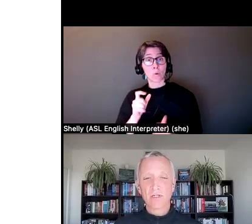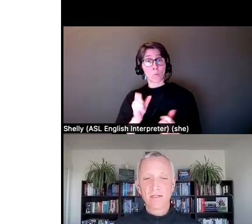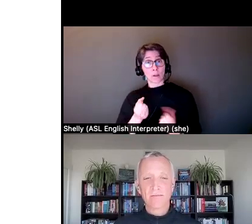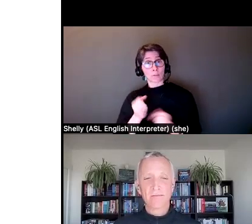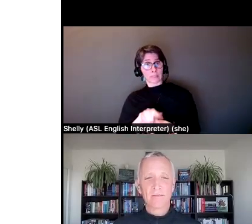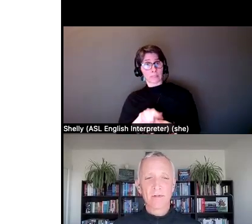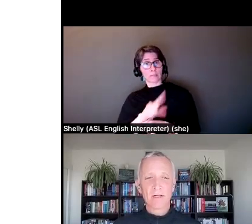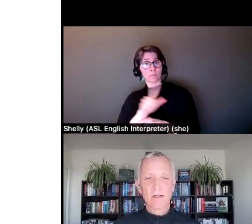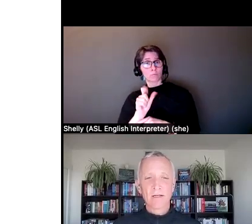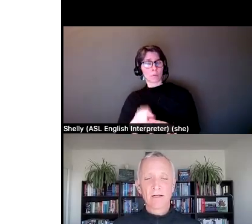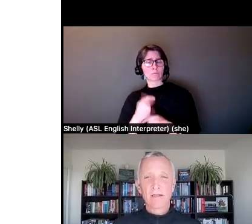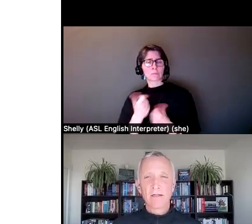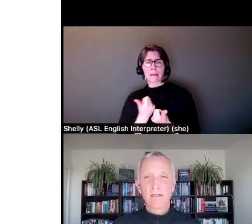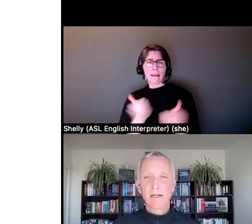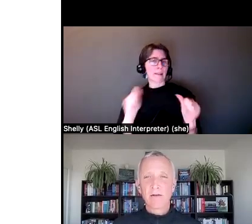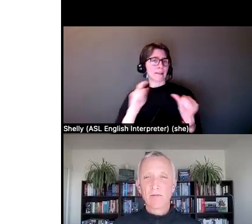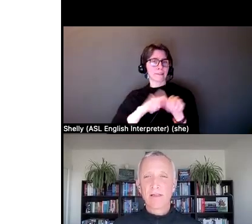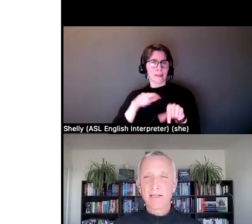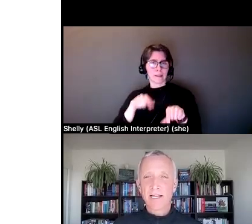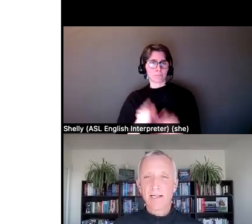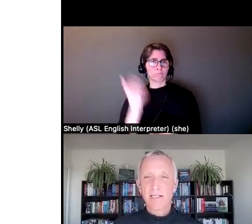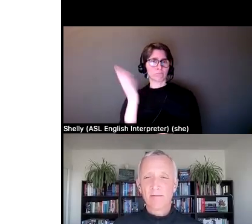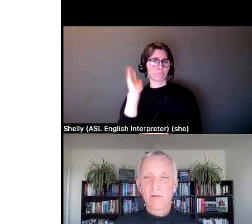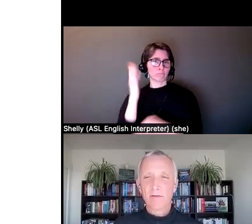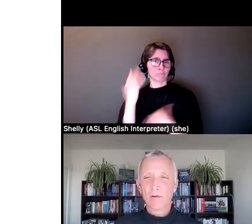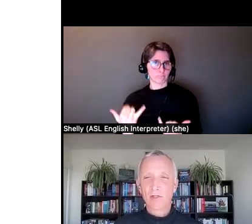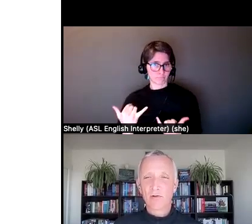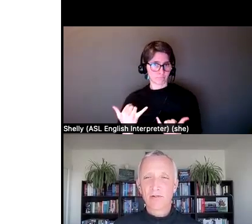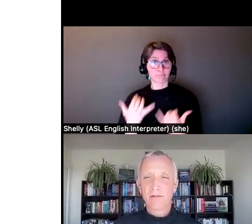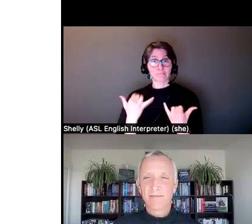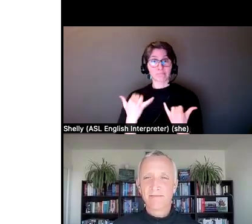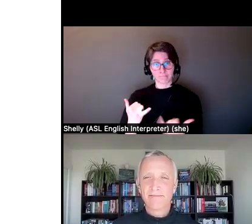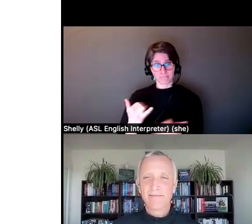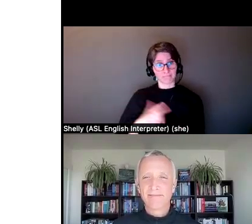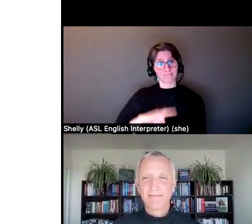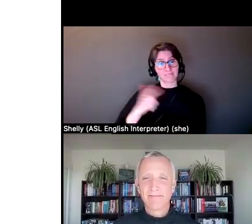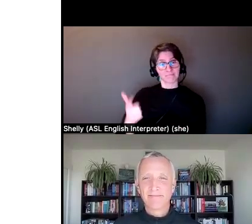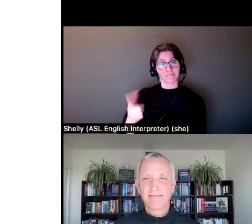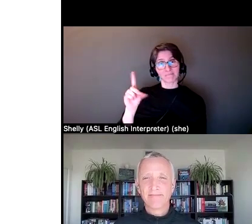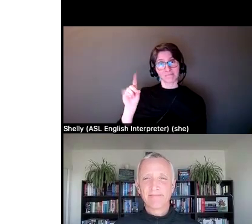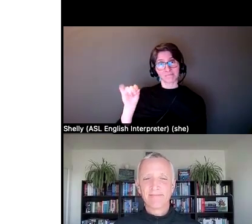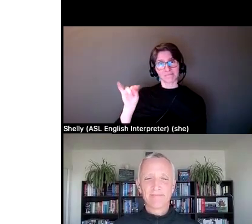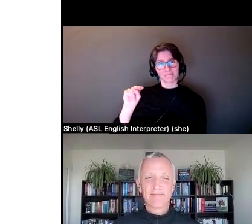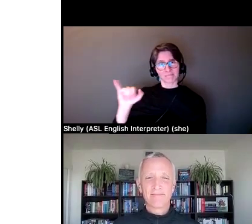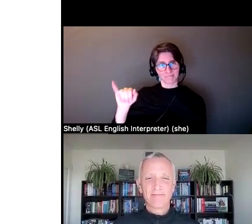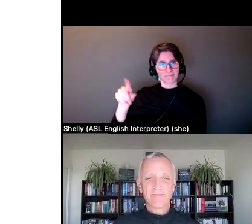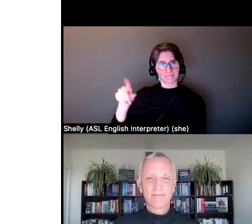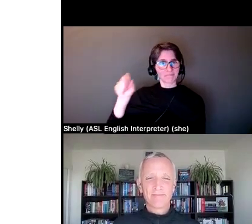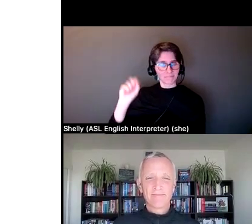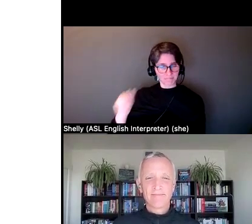screen. And with that, Dani, the floor is yours. Dani MacDonald: Great. Thanks so much,